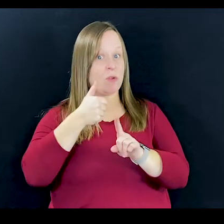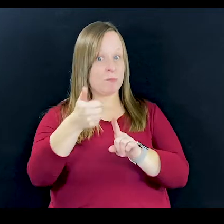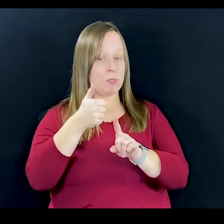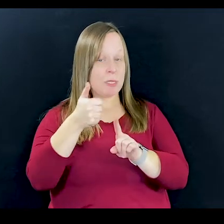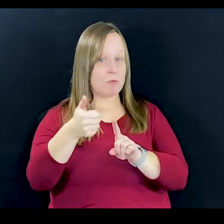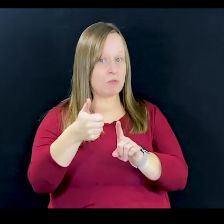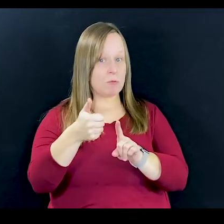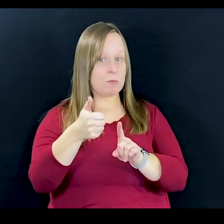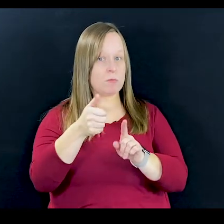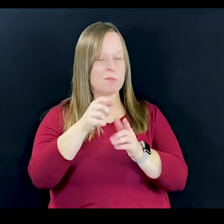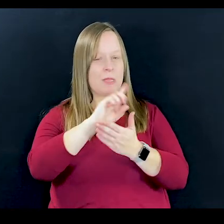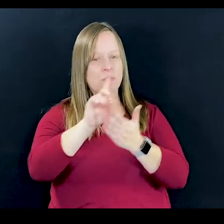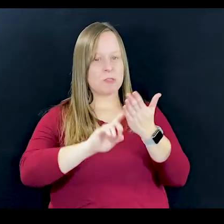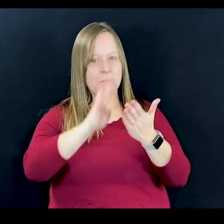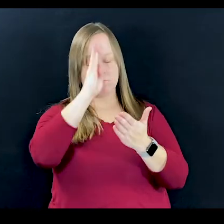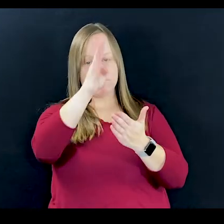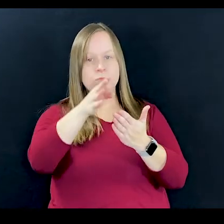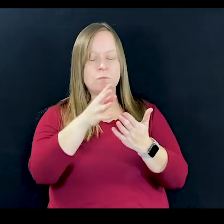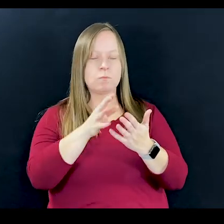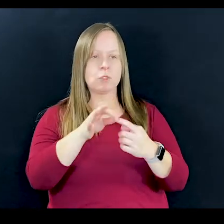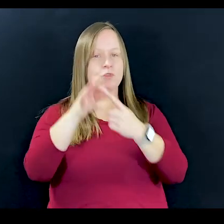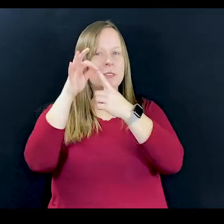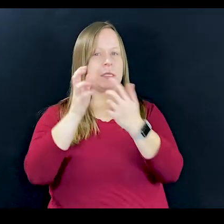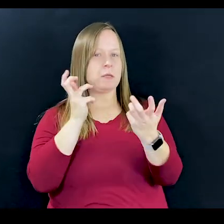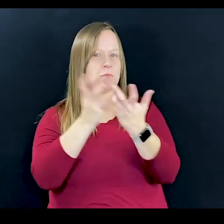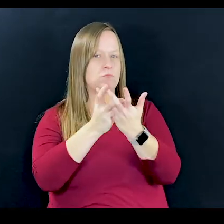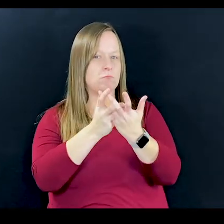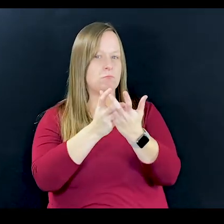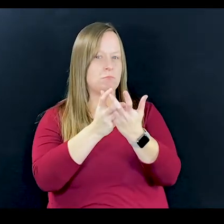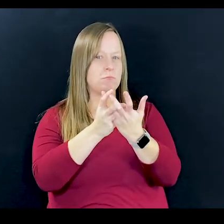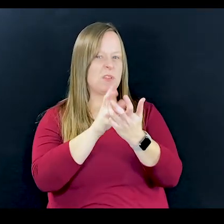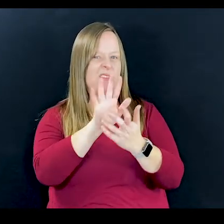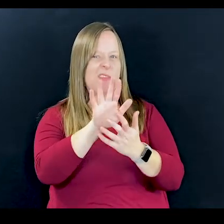transportations that are designed to meet the unique needs of students with